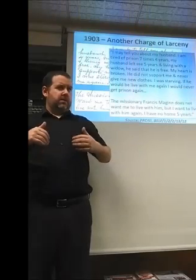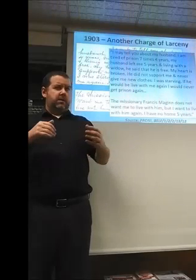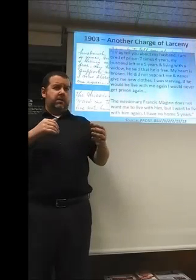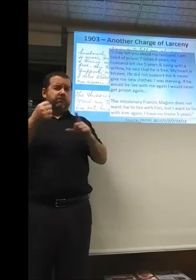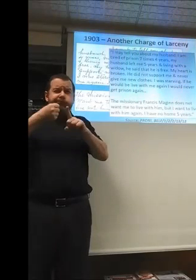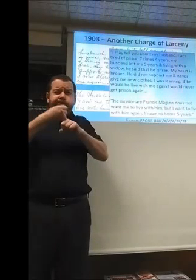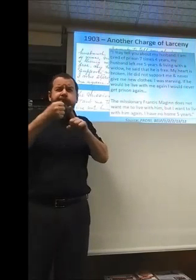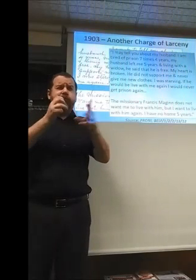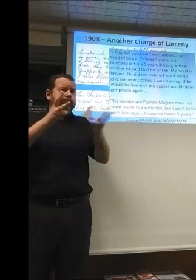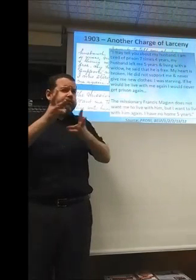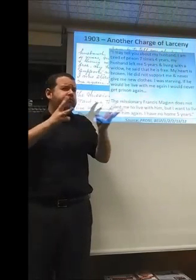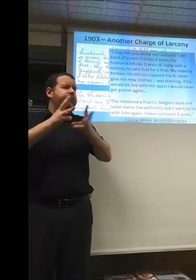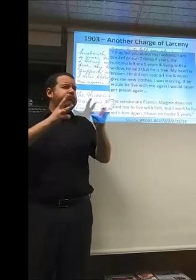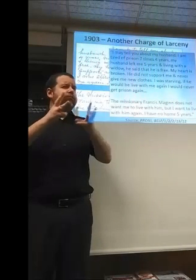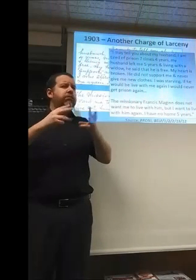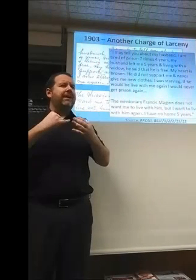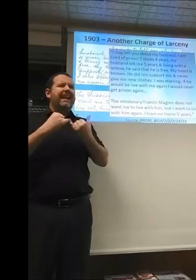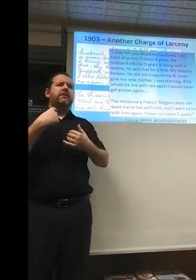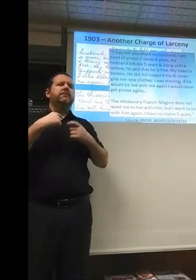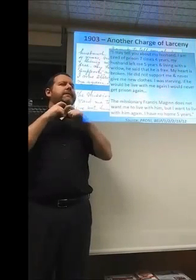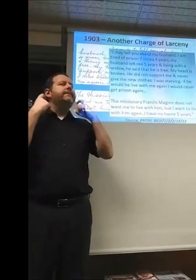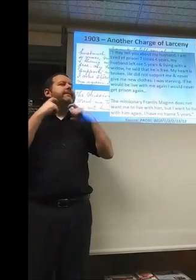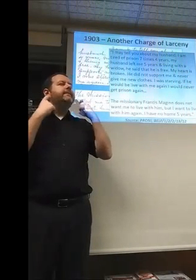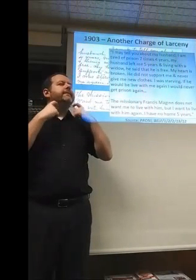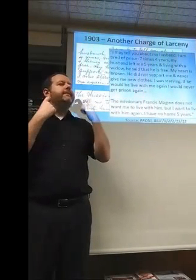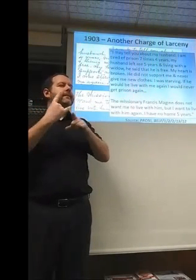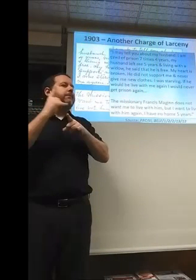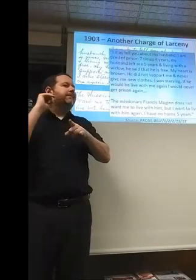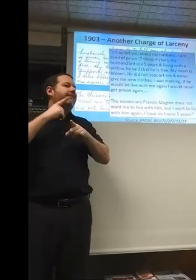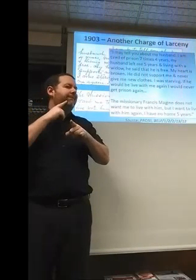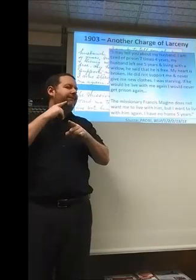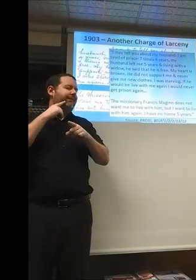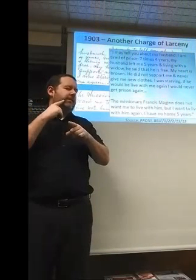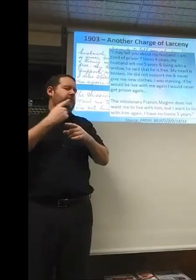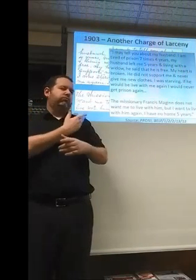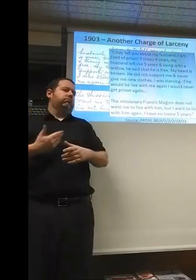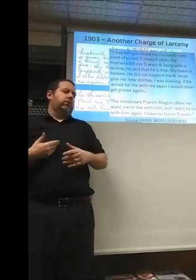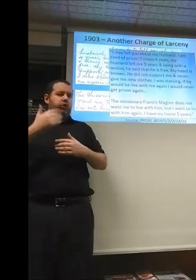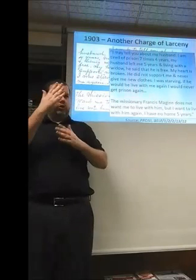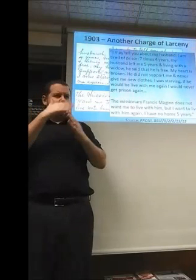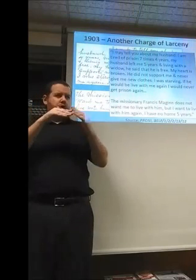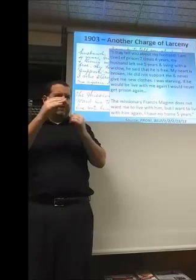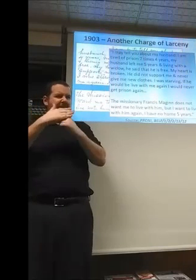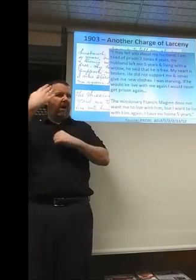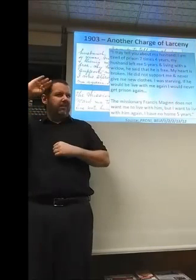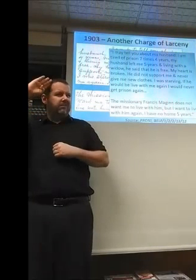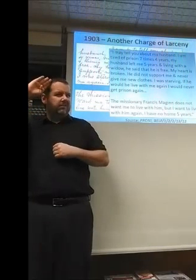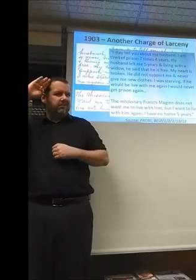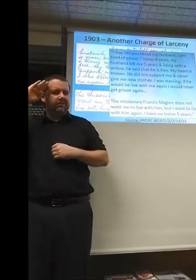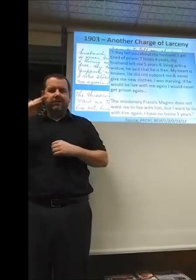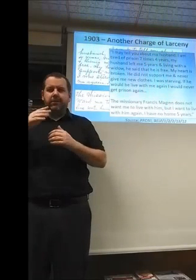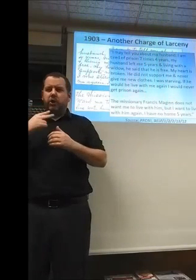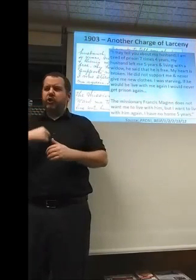crime out of the lineup. They did that with the two police officers, they got some other men in the lineup and